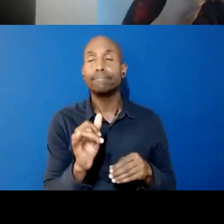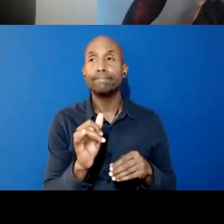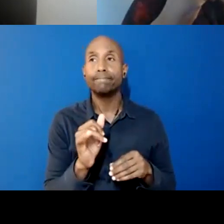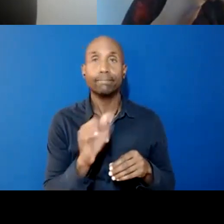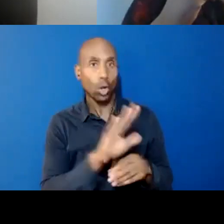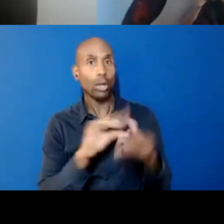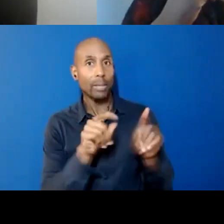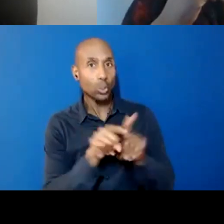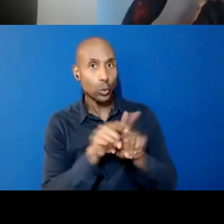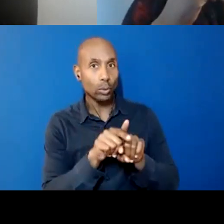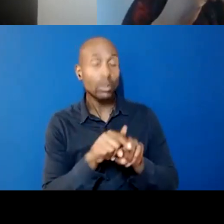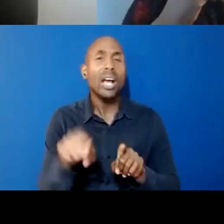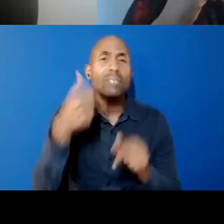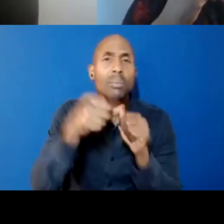needed an accommodation.